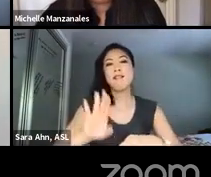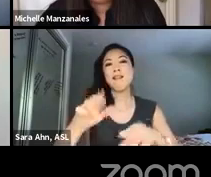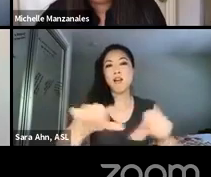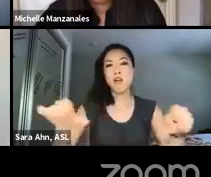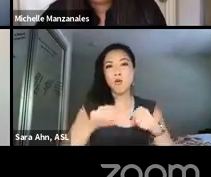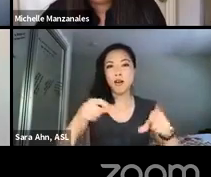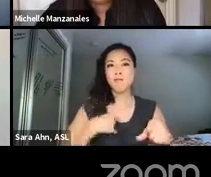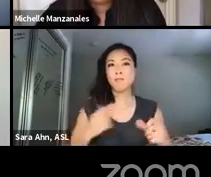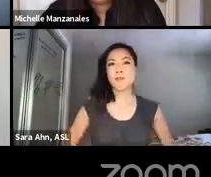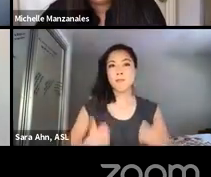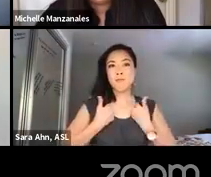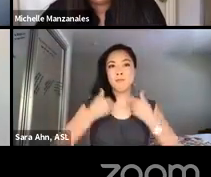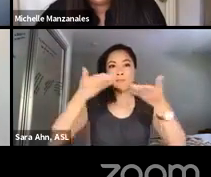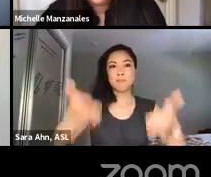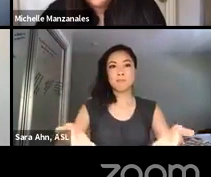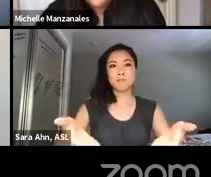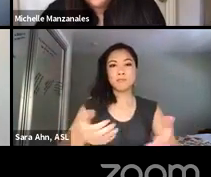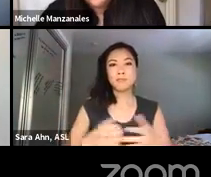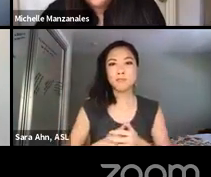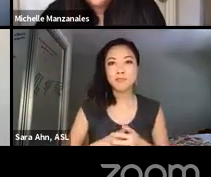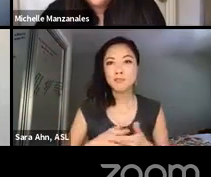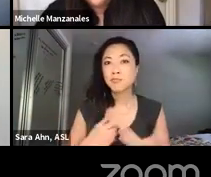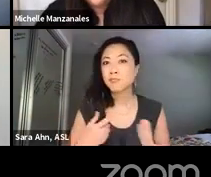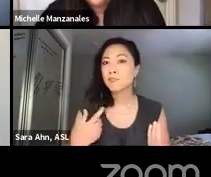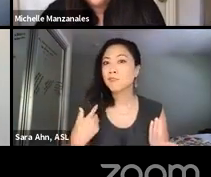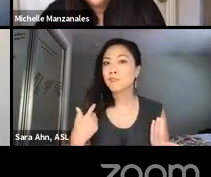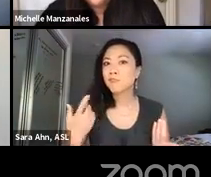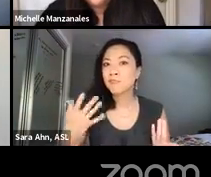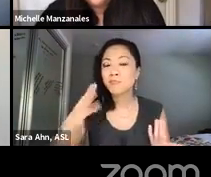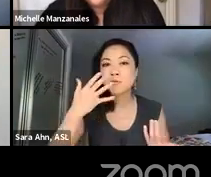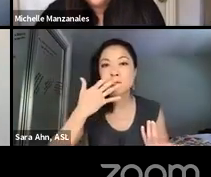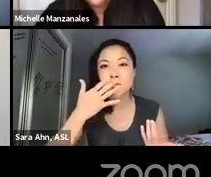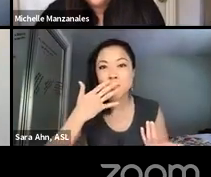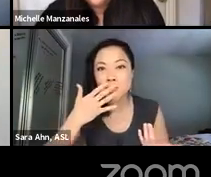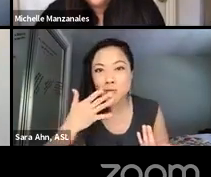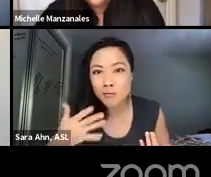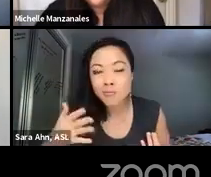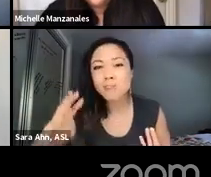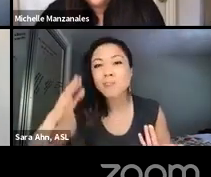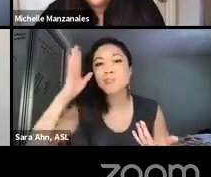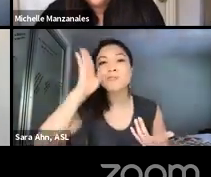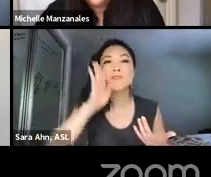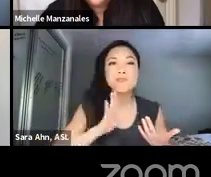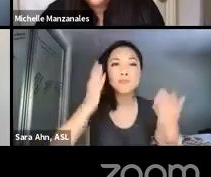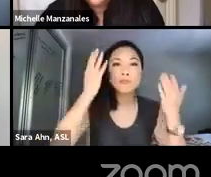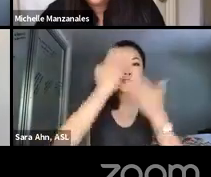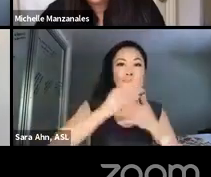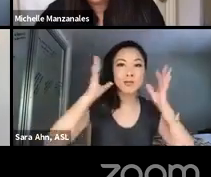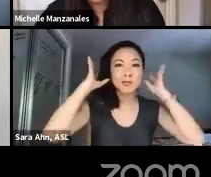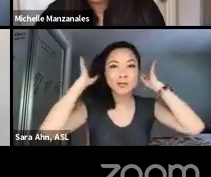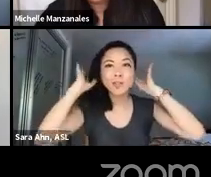I'm currently the Director of Dance for the Department of Education. After many years